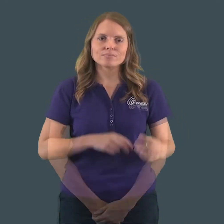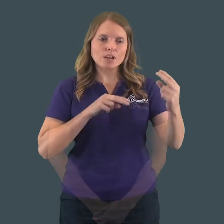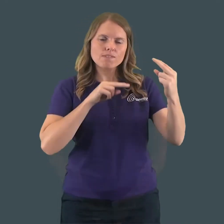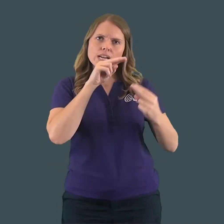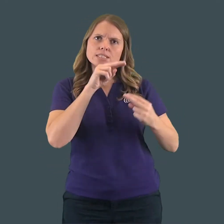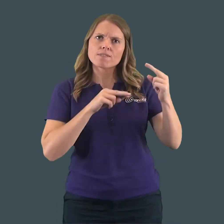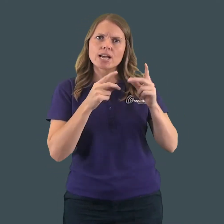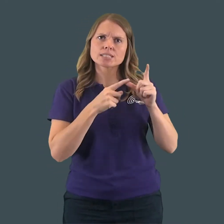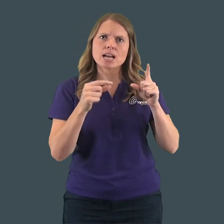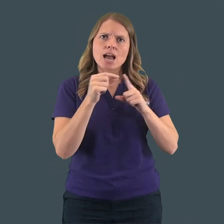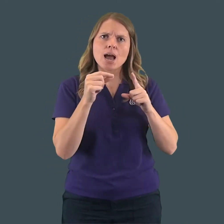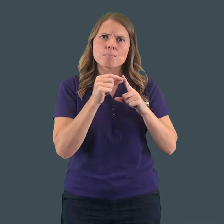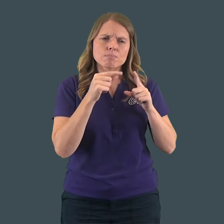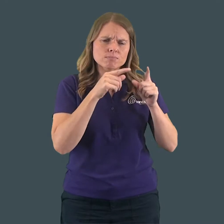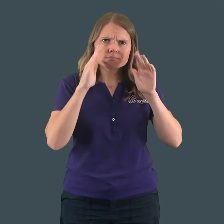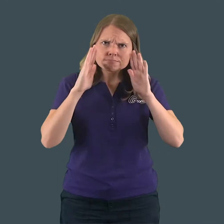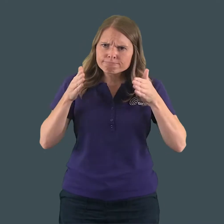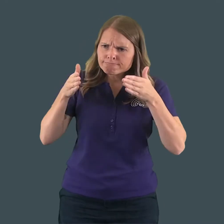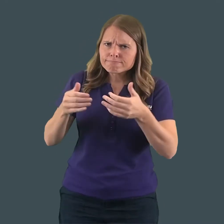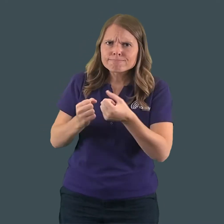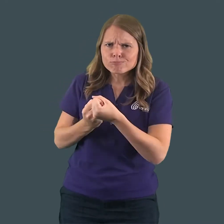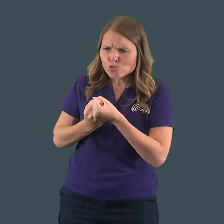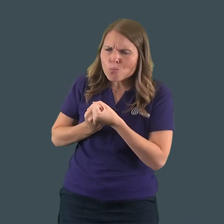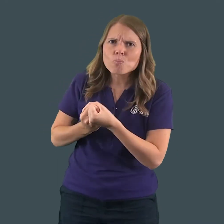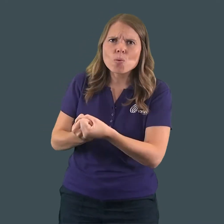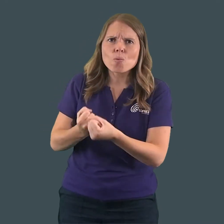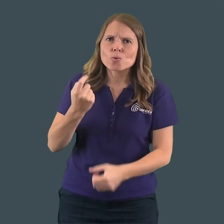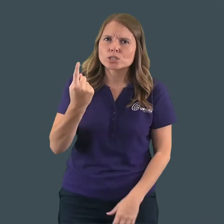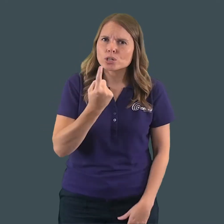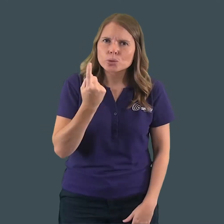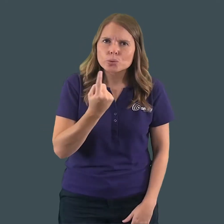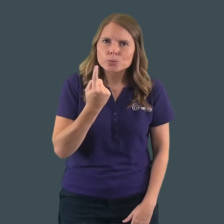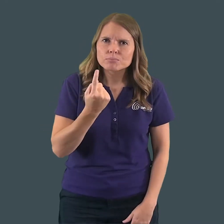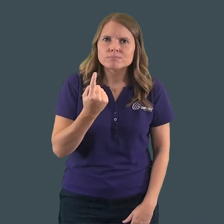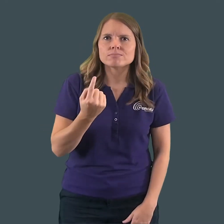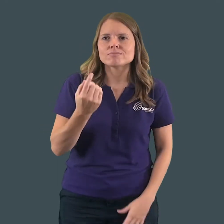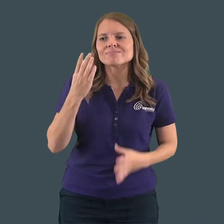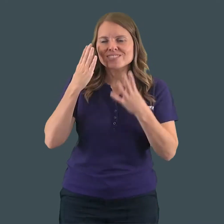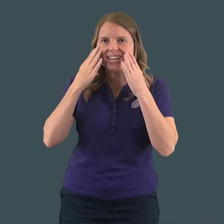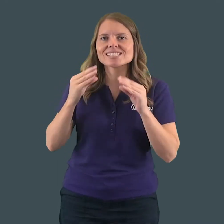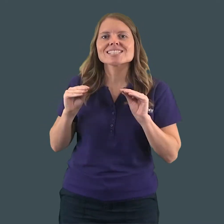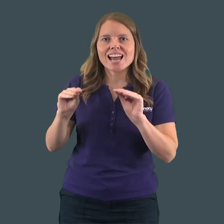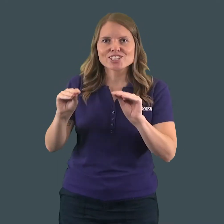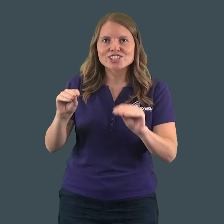This app has a focus on supporting educational